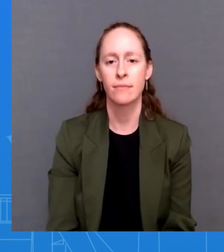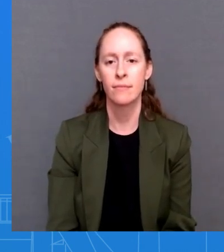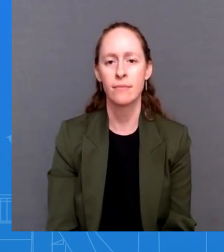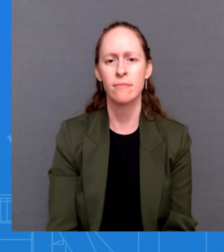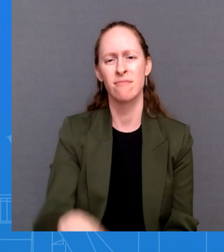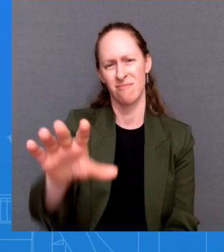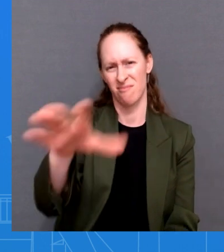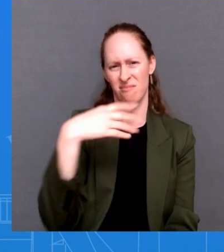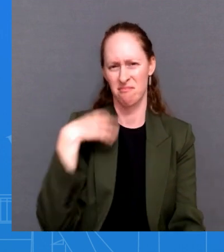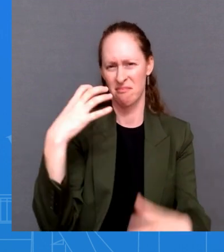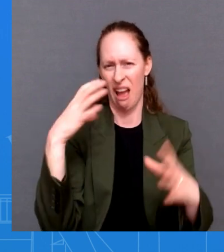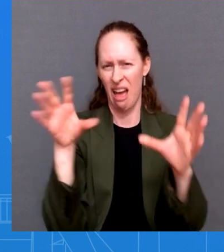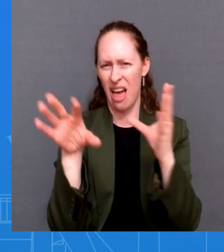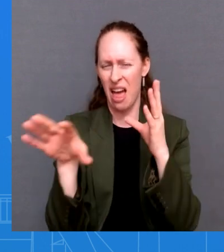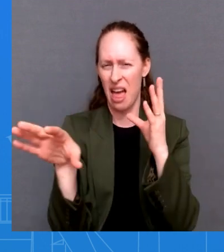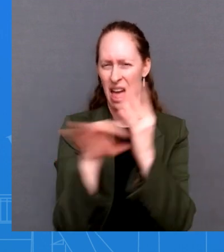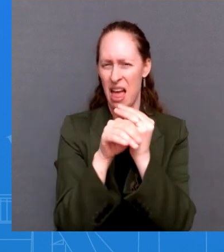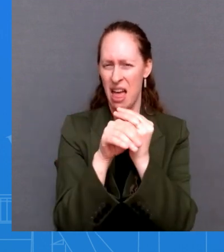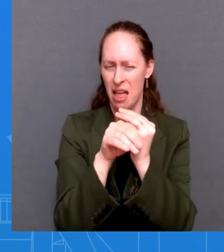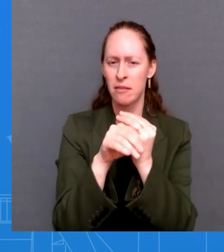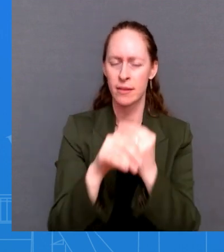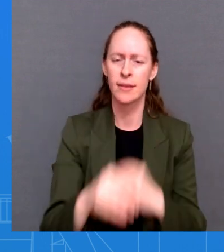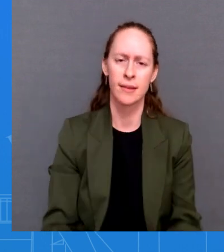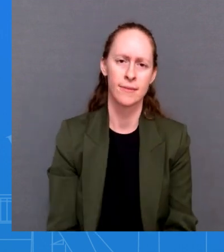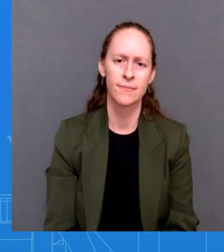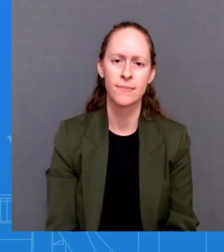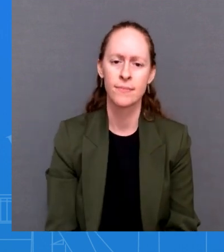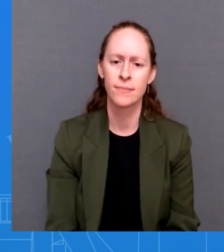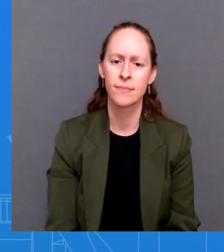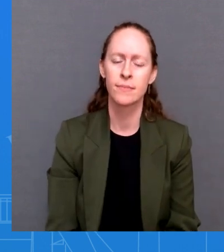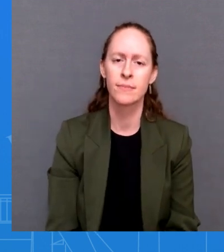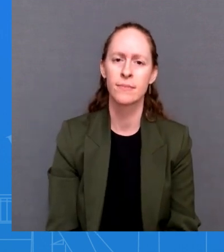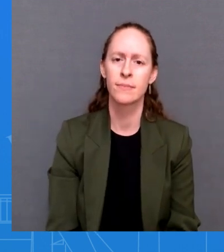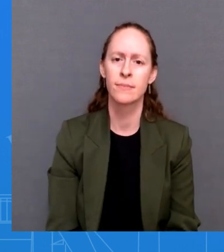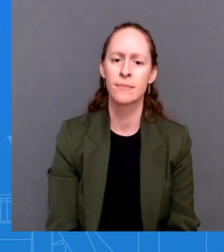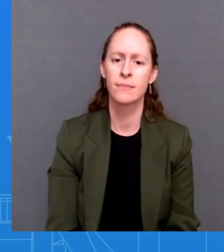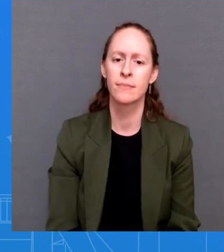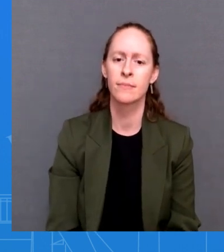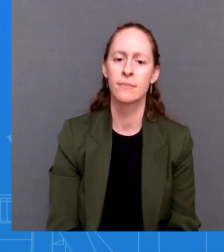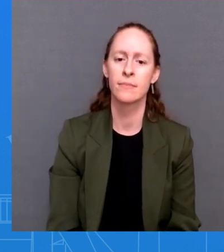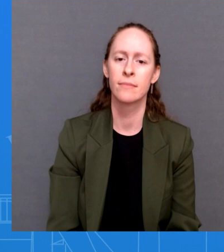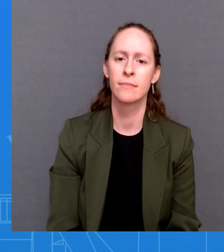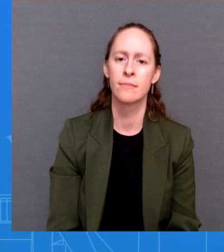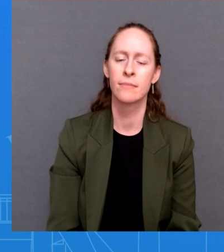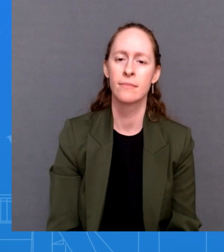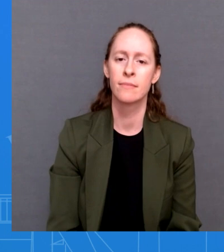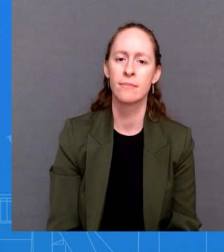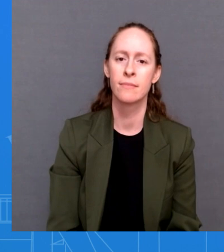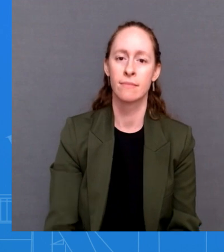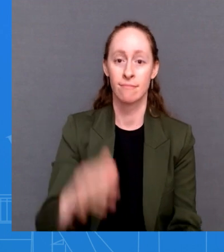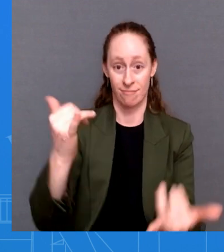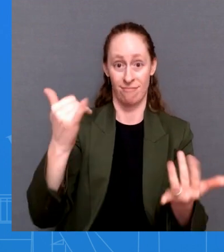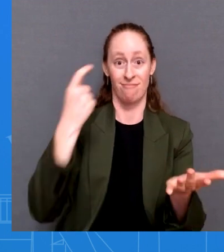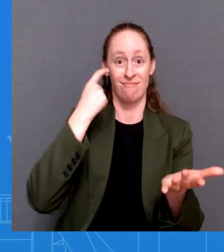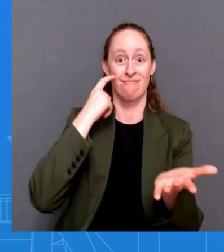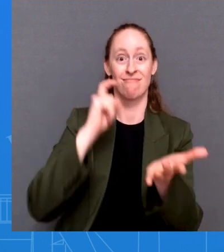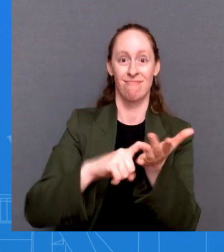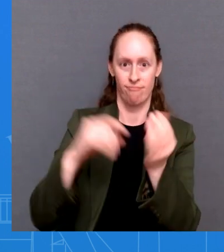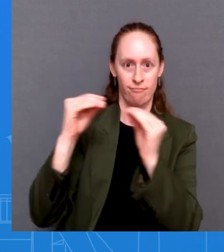said that really, you know, with with supply of vaccine increasing, I think we have a new opportunity in strategy, which is bringing vaccine to people